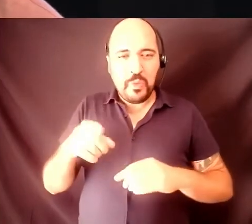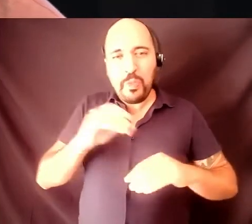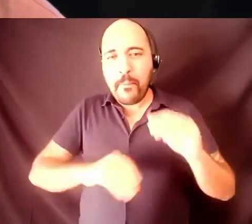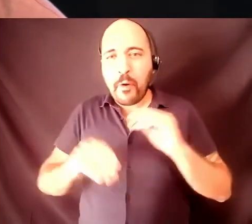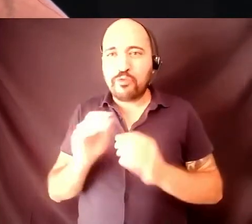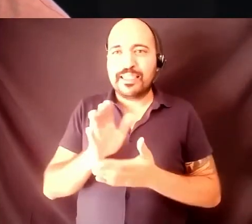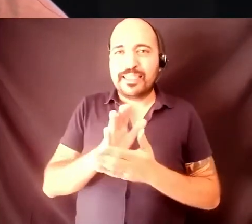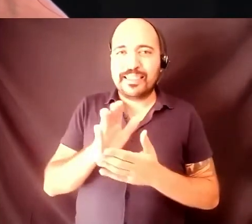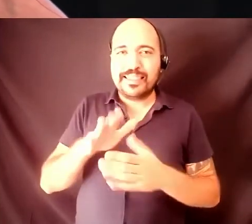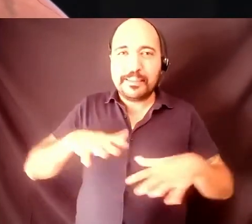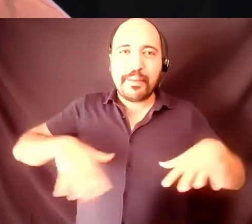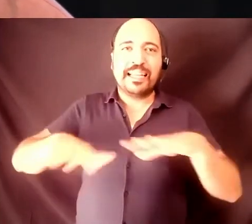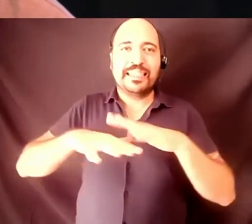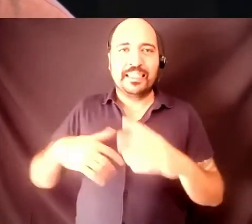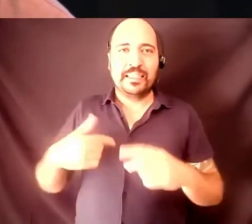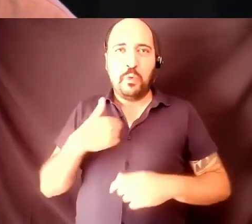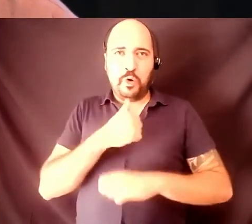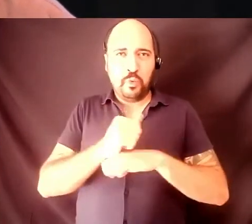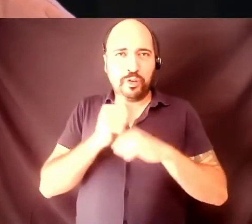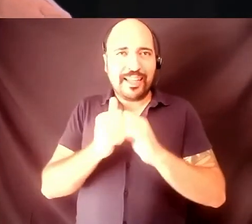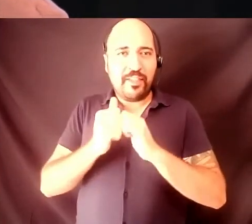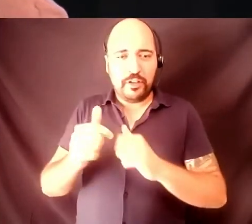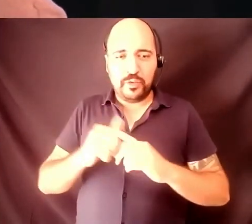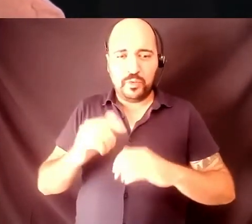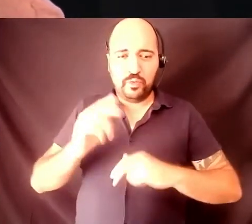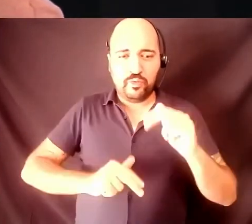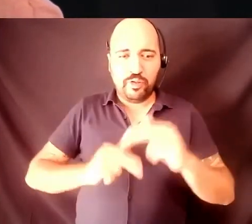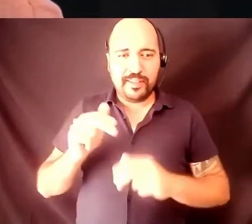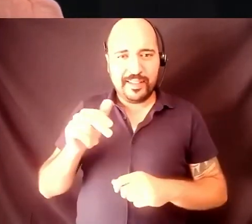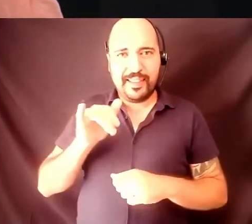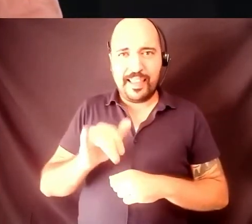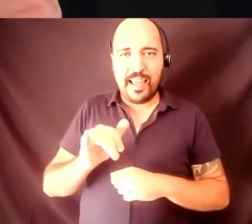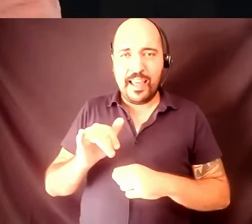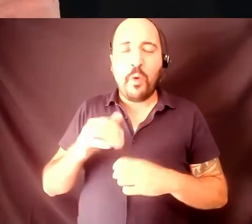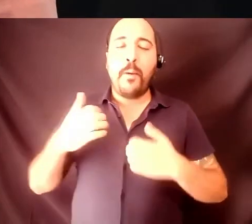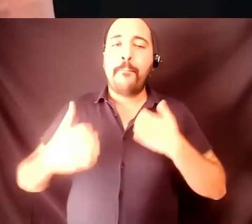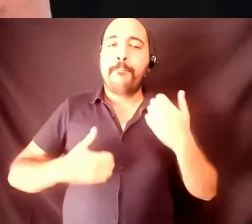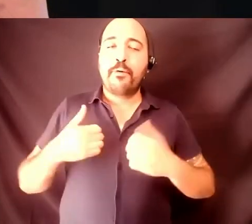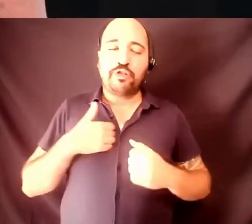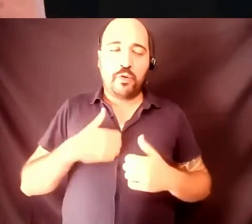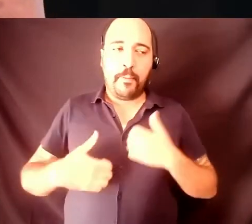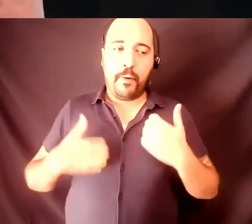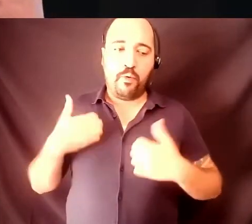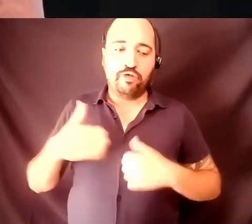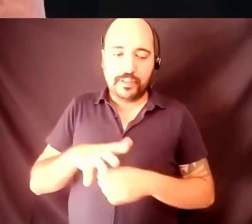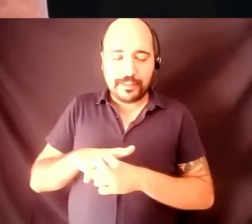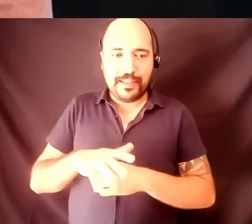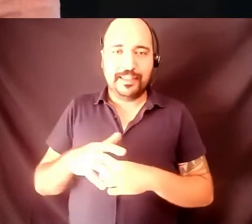And we work to construct this video around emotions. Talk to me about: How do visuals help to manage emotion?